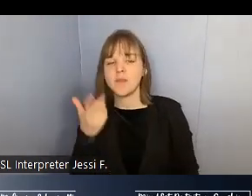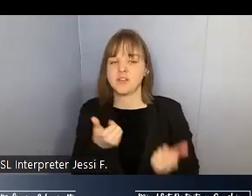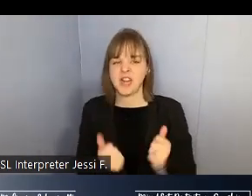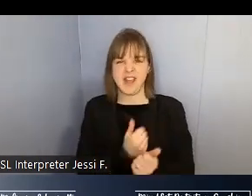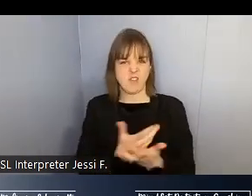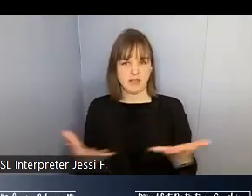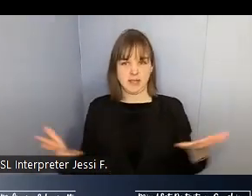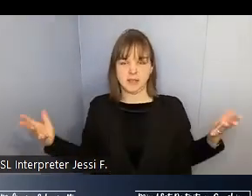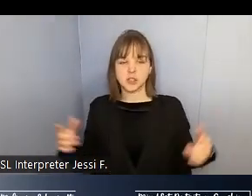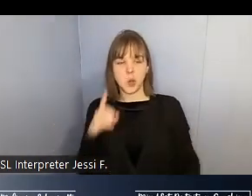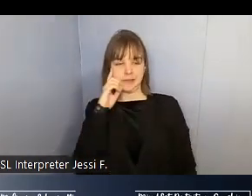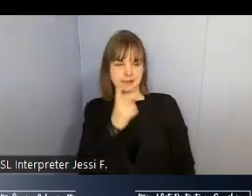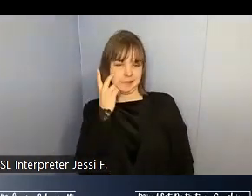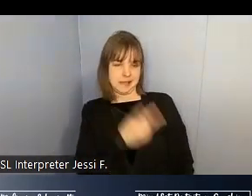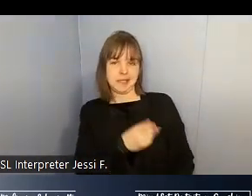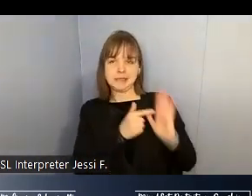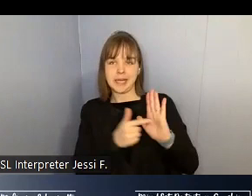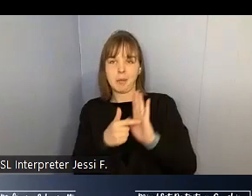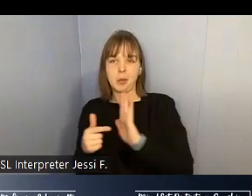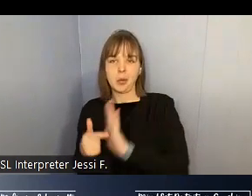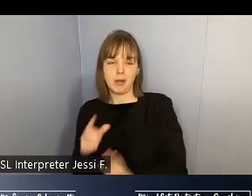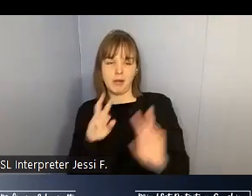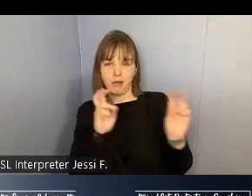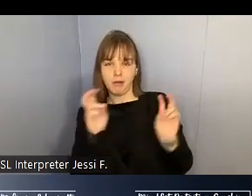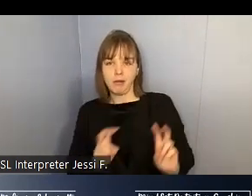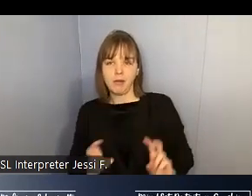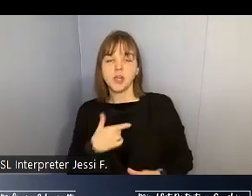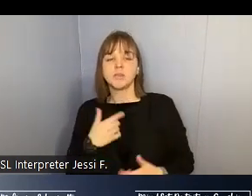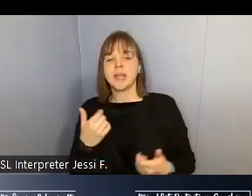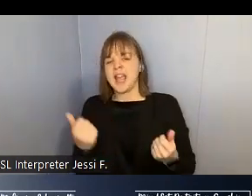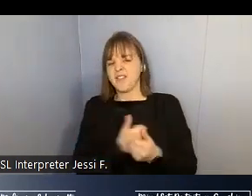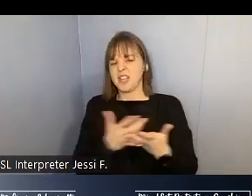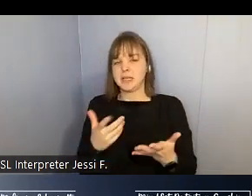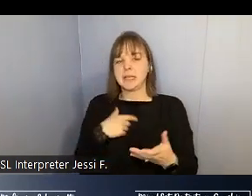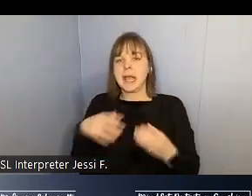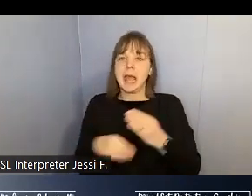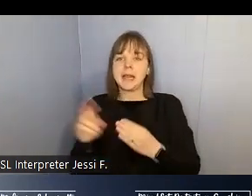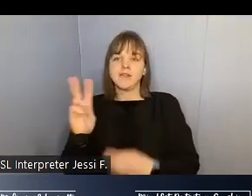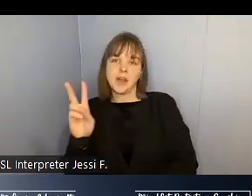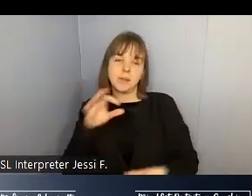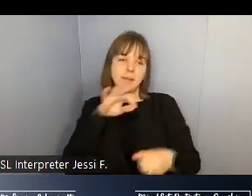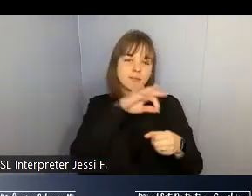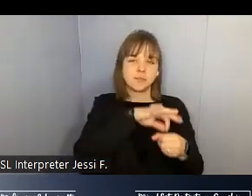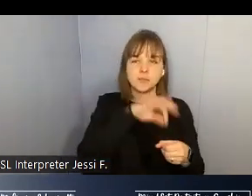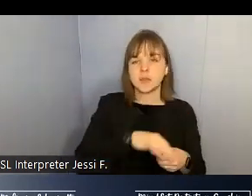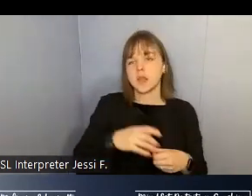under the sun, every gimmick, every supplement, detox, teas, waist trainers.